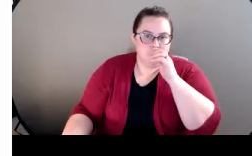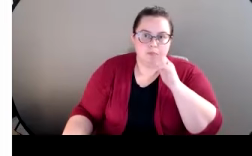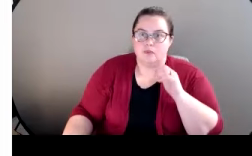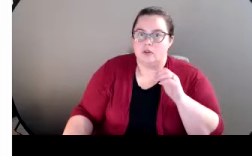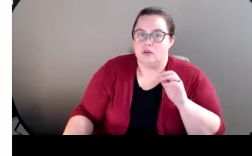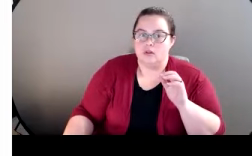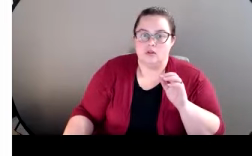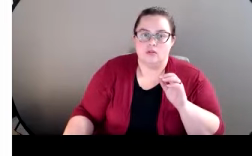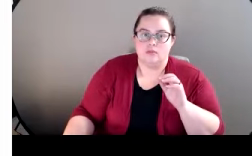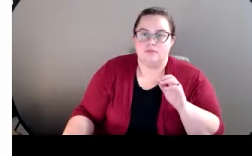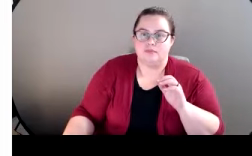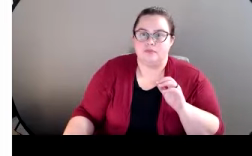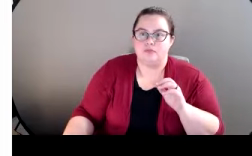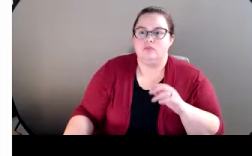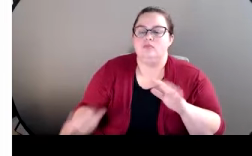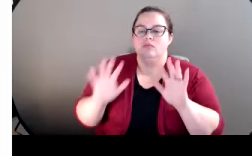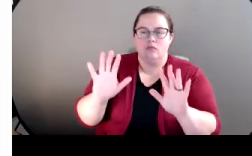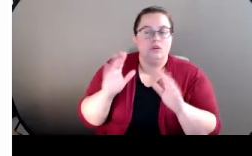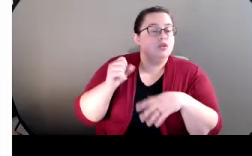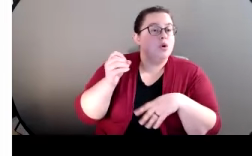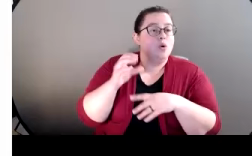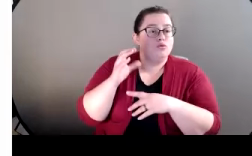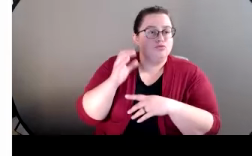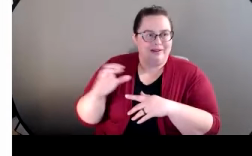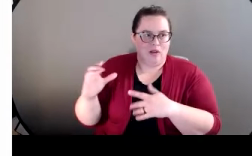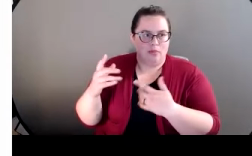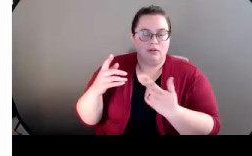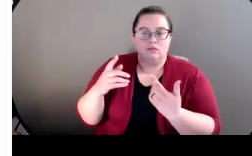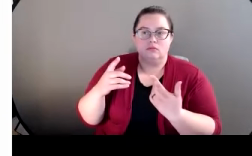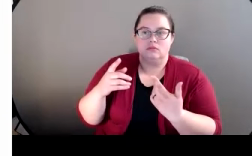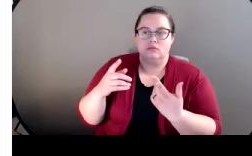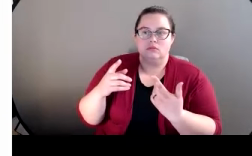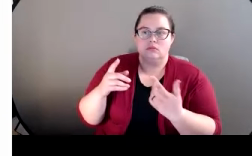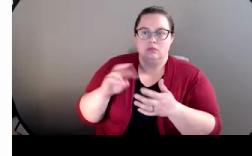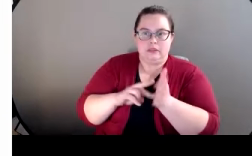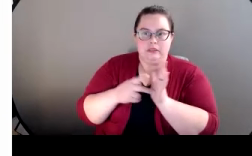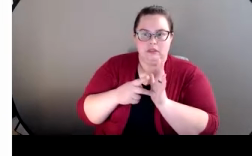Creative Commons licenses allow authors, creators to,